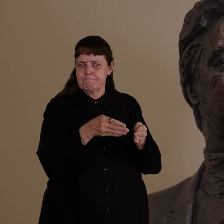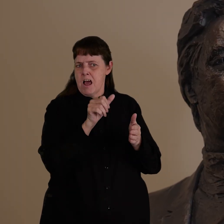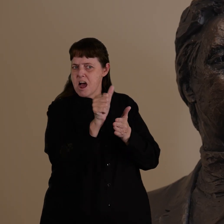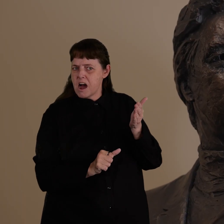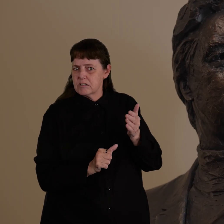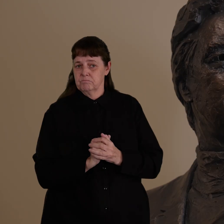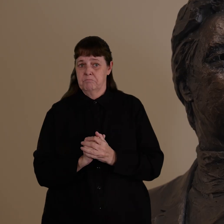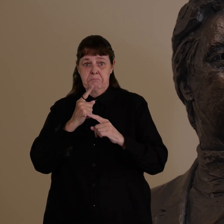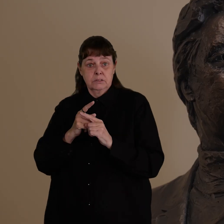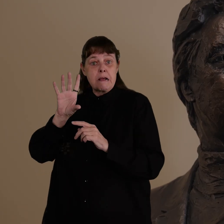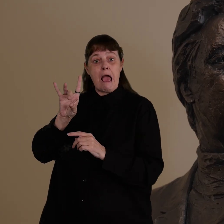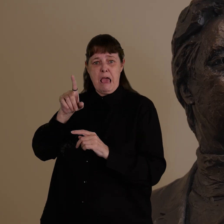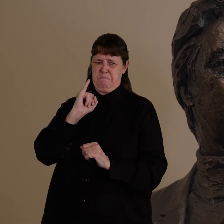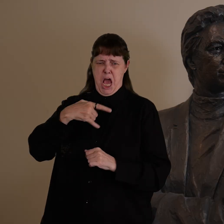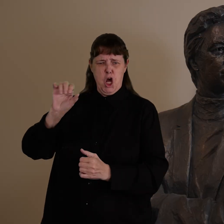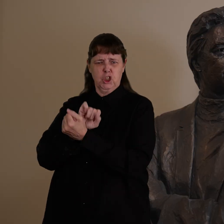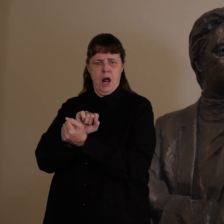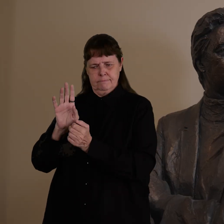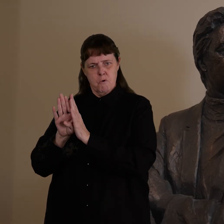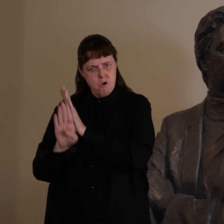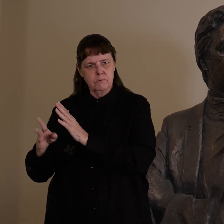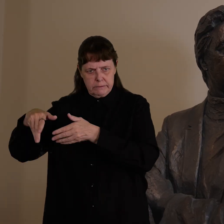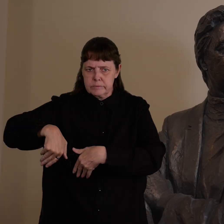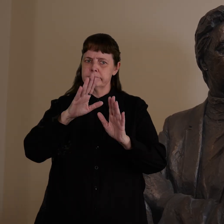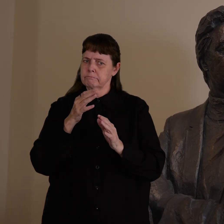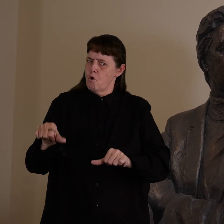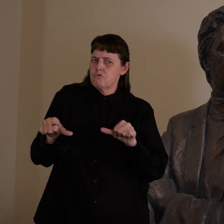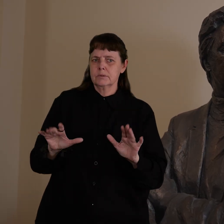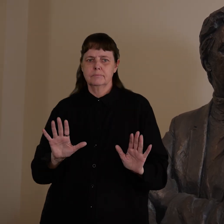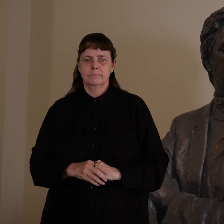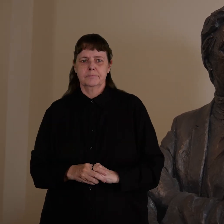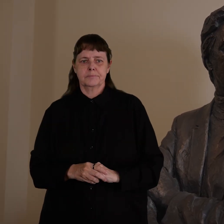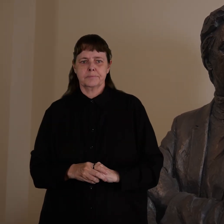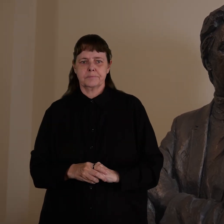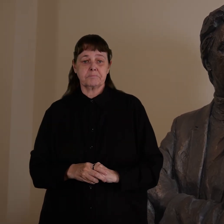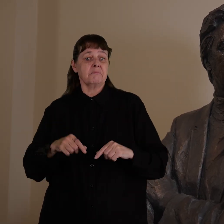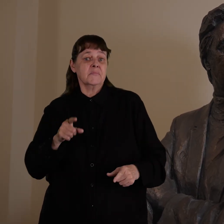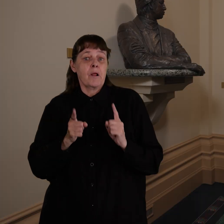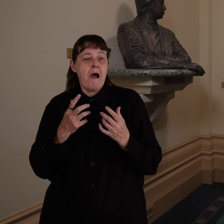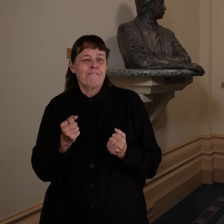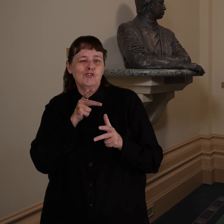his reform for Aboriginal land rights, his focus on the arts, decriminalization of homosexuality.